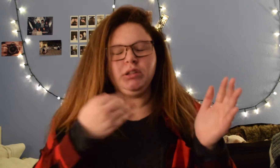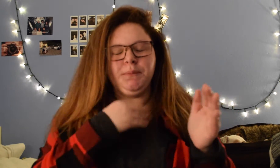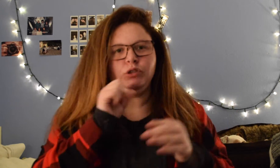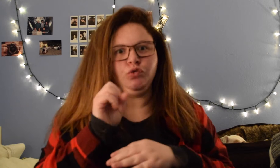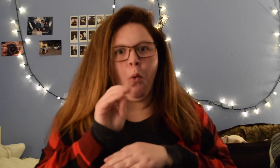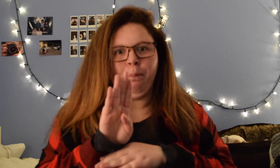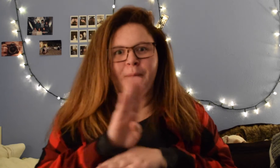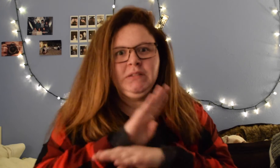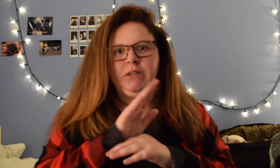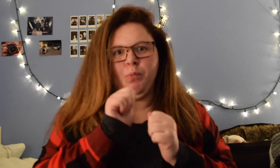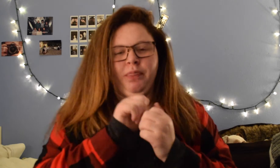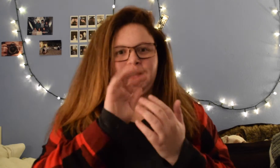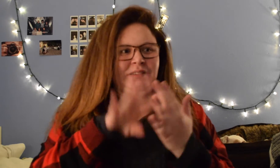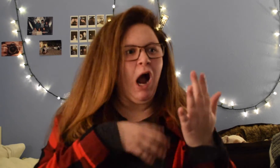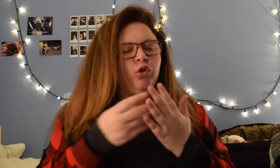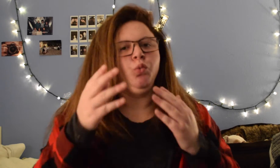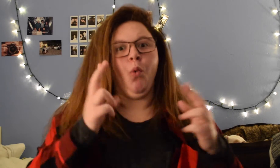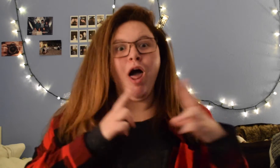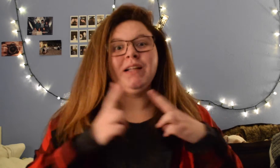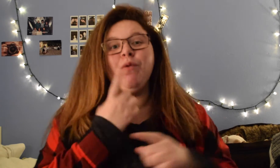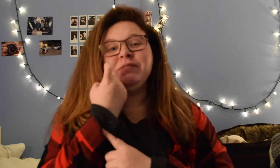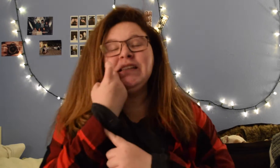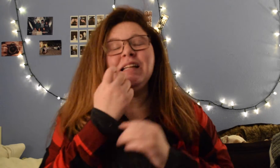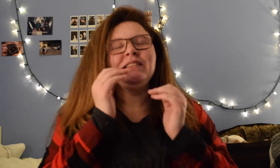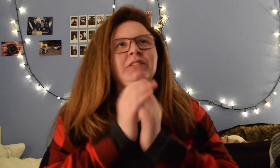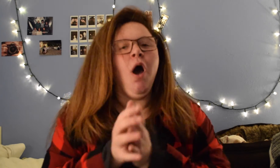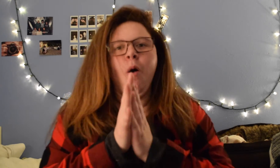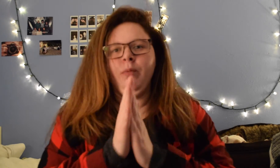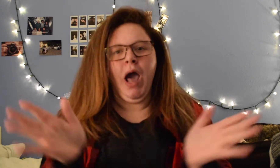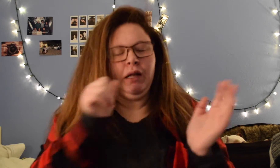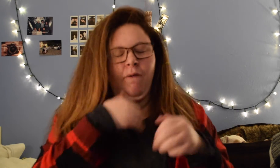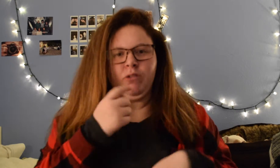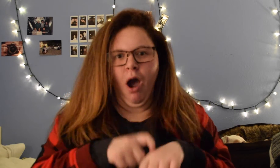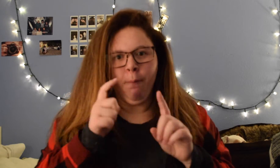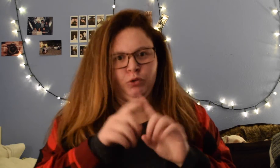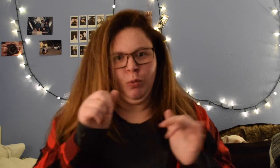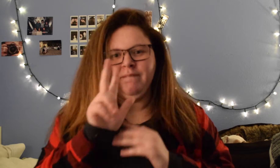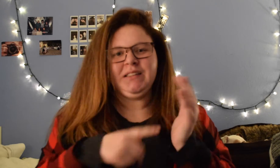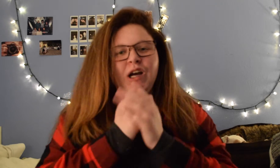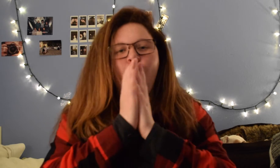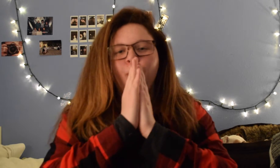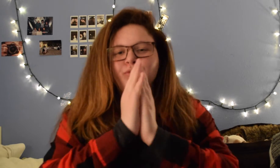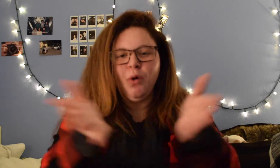I've been so busy with my schedule and recently holidays too as well I didn't have time to do a video